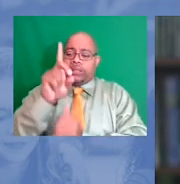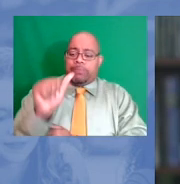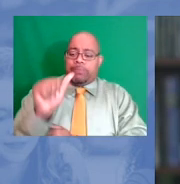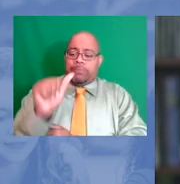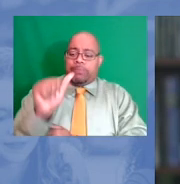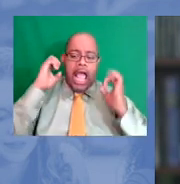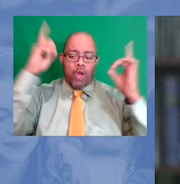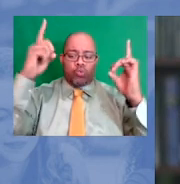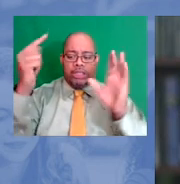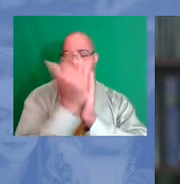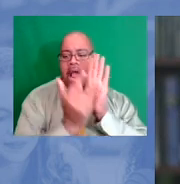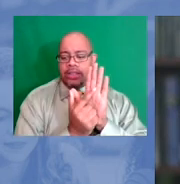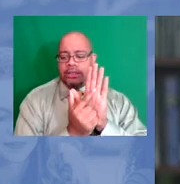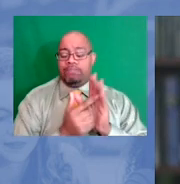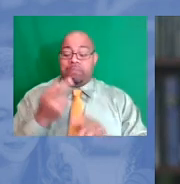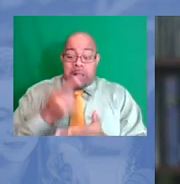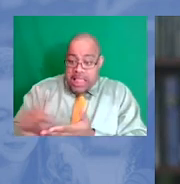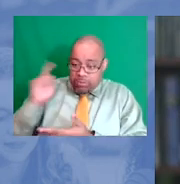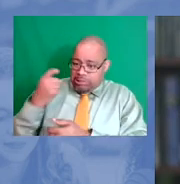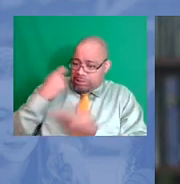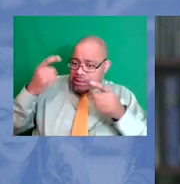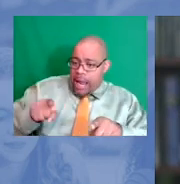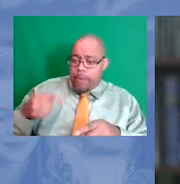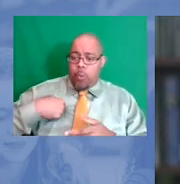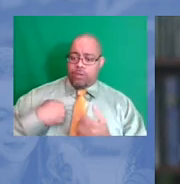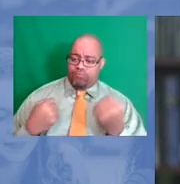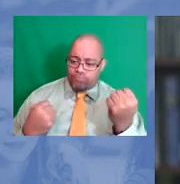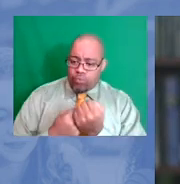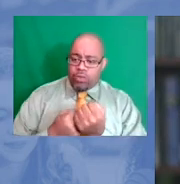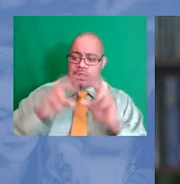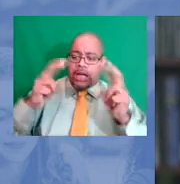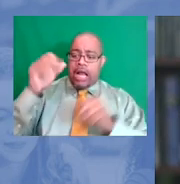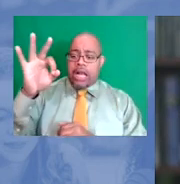AND JUST LAST WEEK, WE AFFIRMED THAT TITLE IX PROTECTS STUDENTS FROM DISCRIMINATION BASED